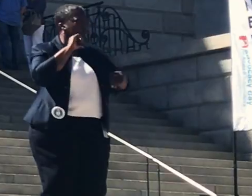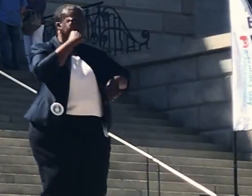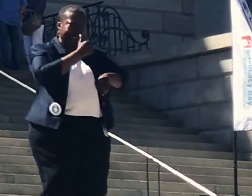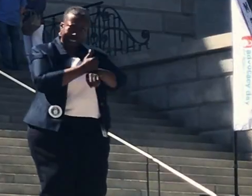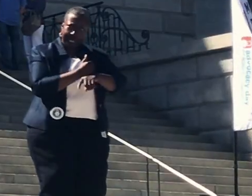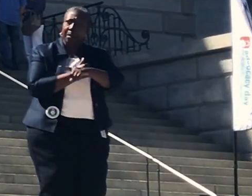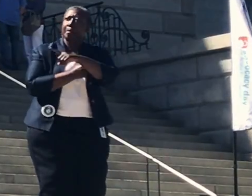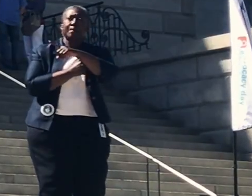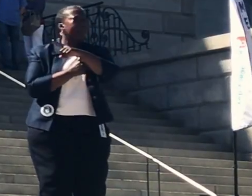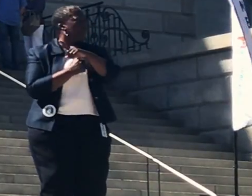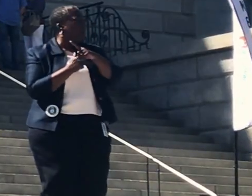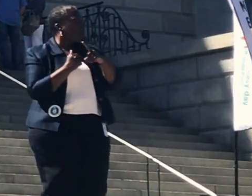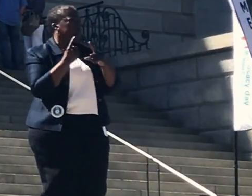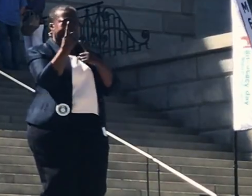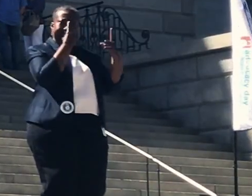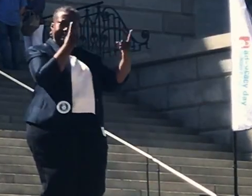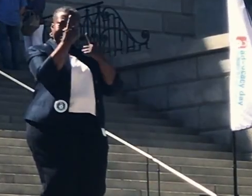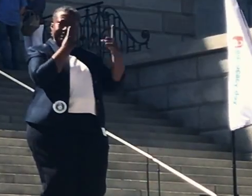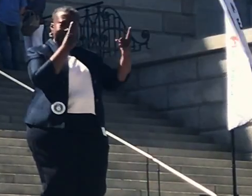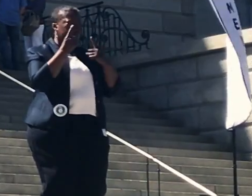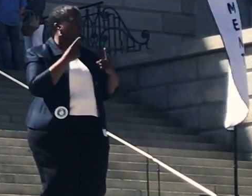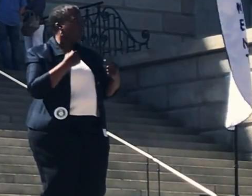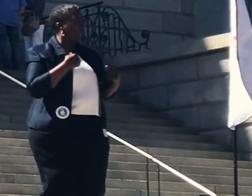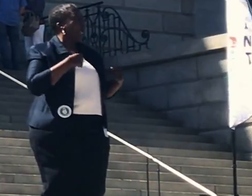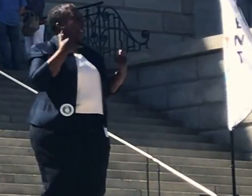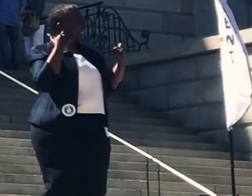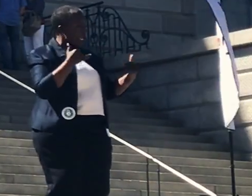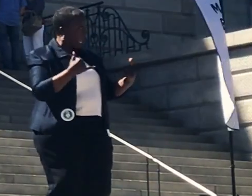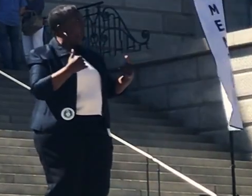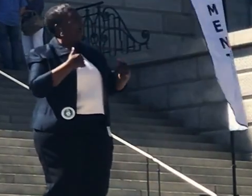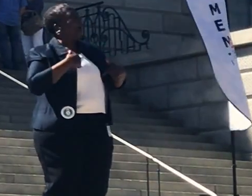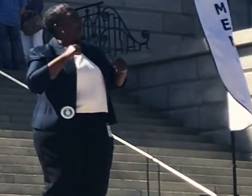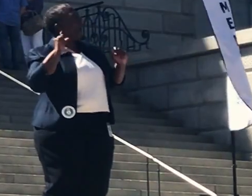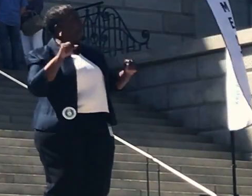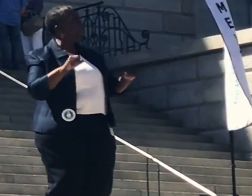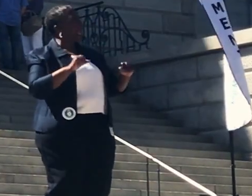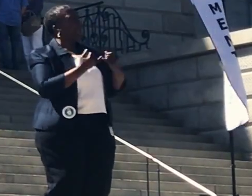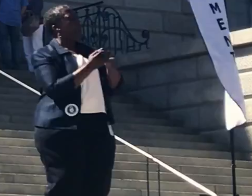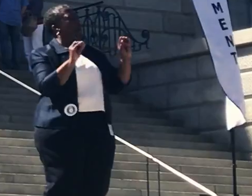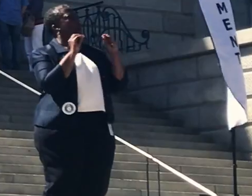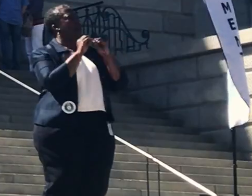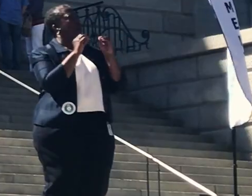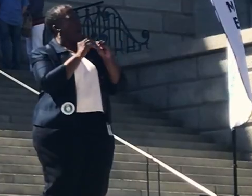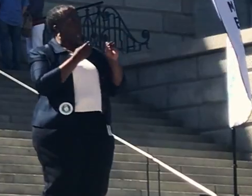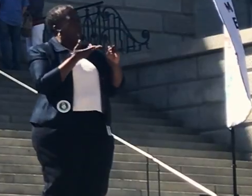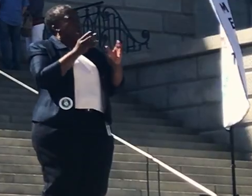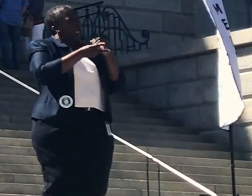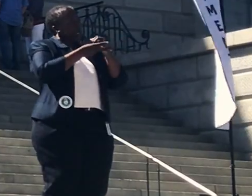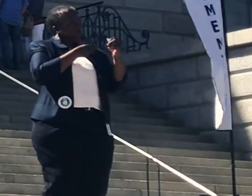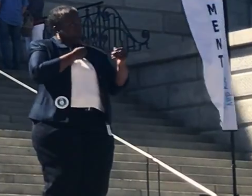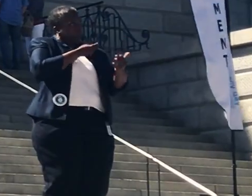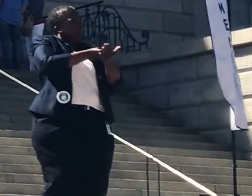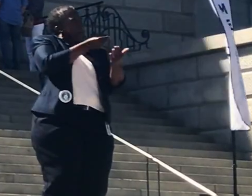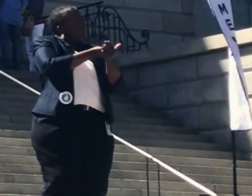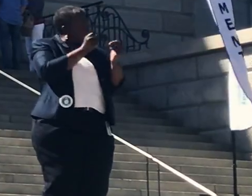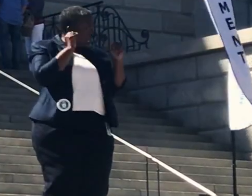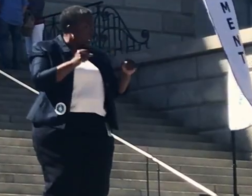We have people come to us and say that, "We now feel that we're more independent. We now feel that we have a better future."